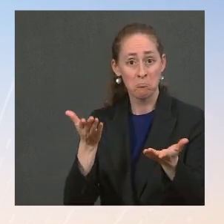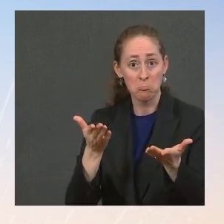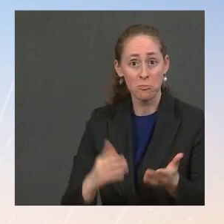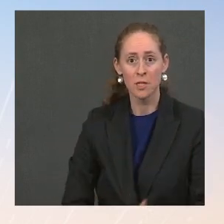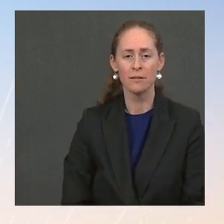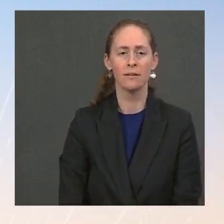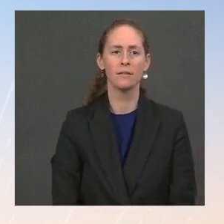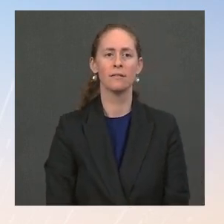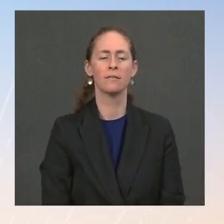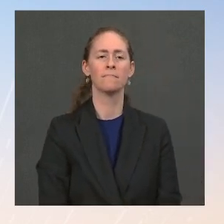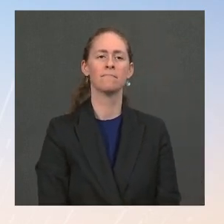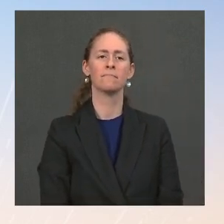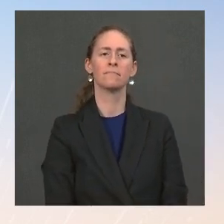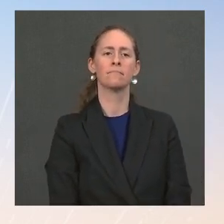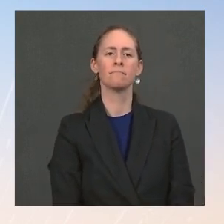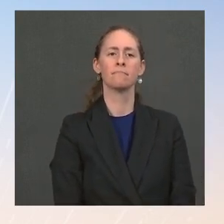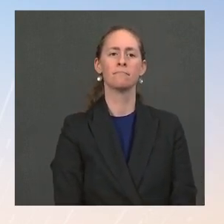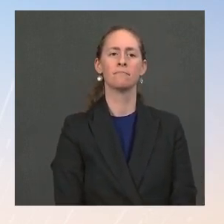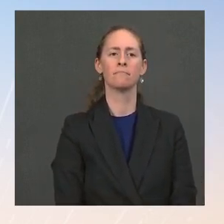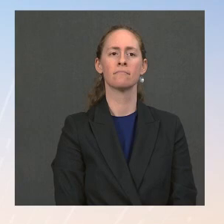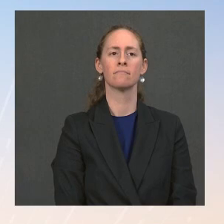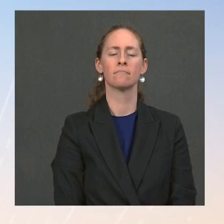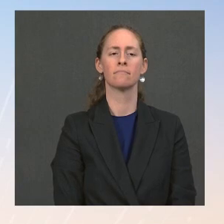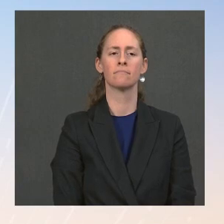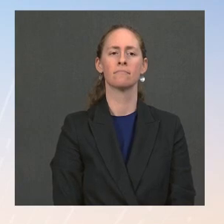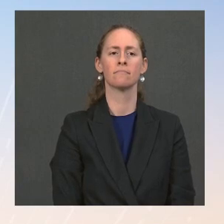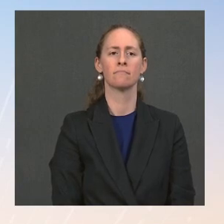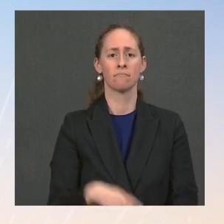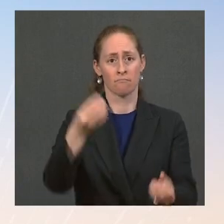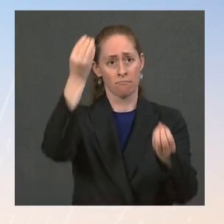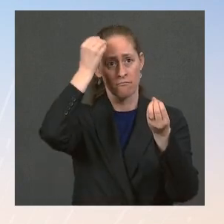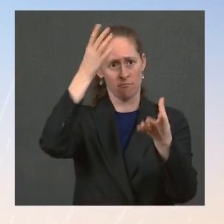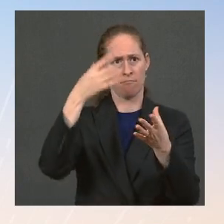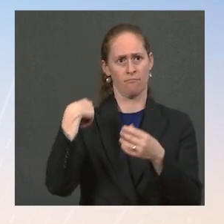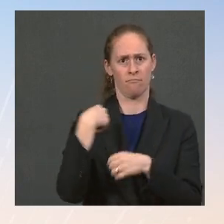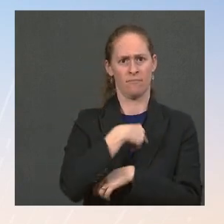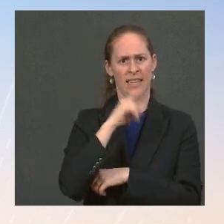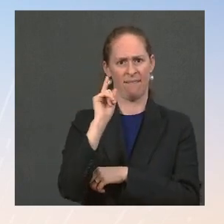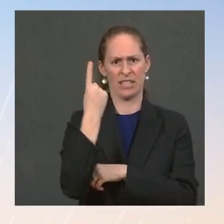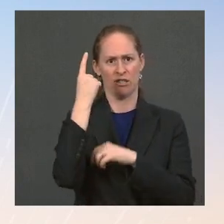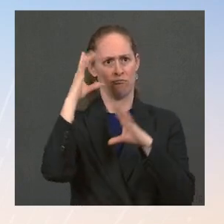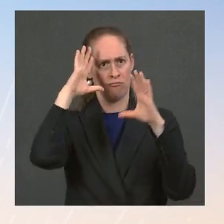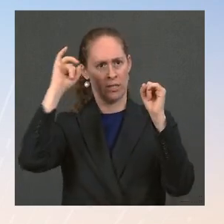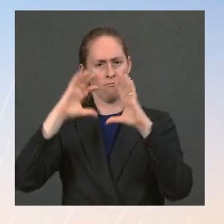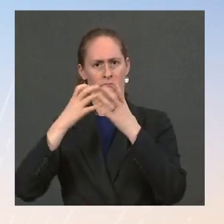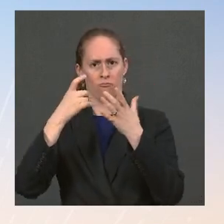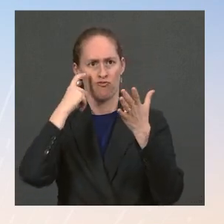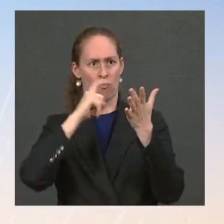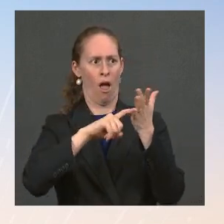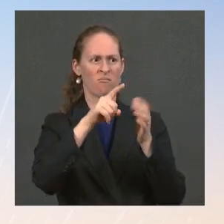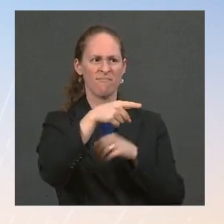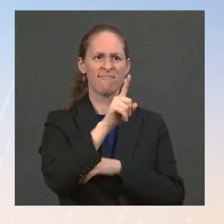to acknowledge the existence of Havana Syndrome or anonymous [anomalous] health incidents -- that, across the government,